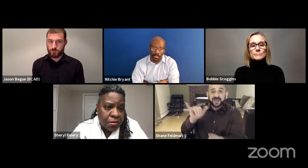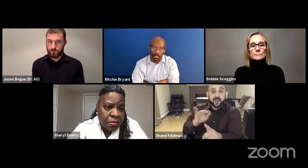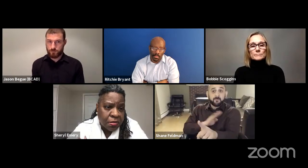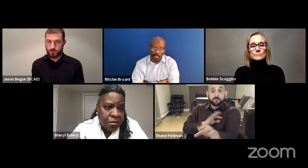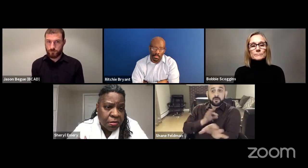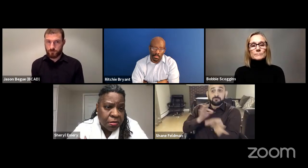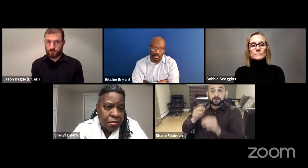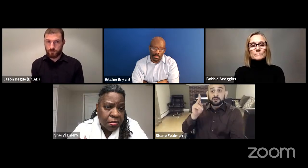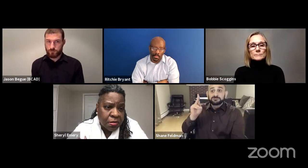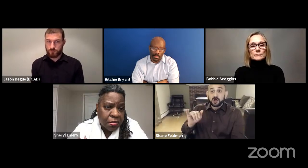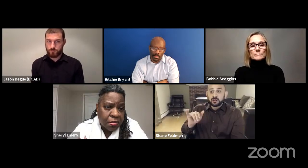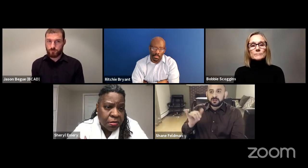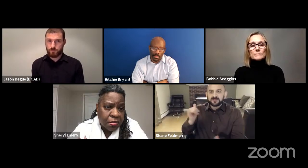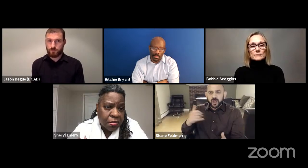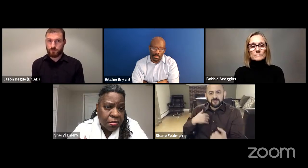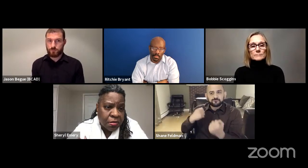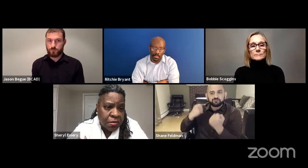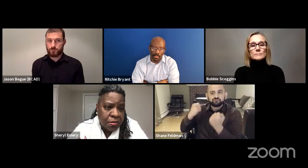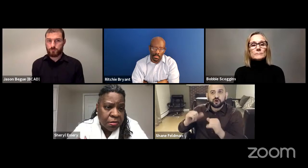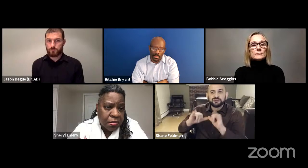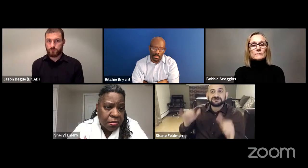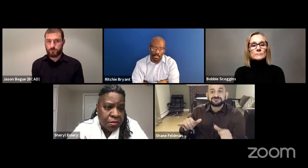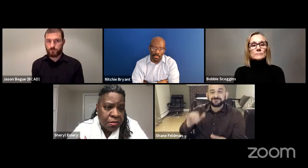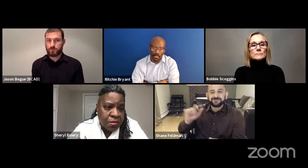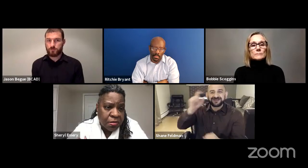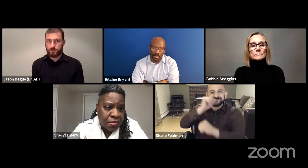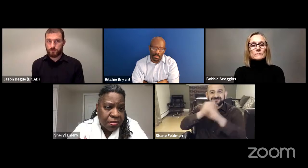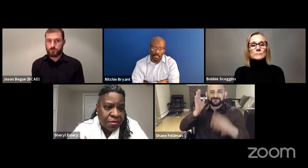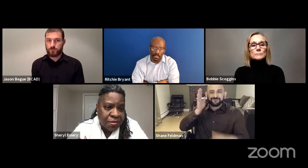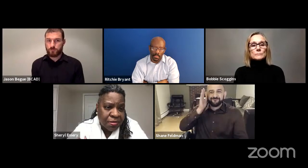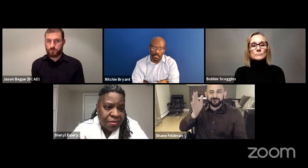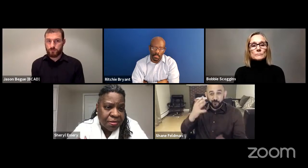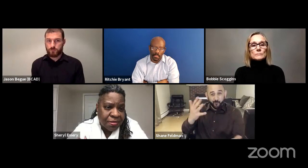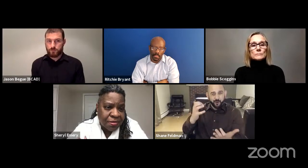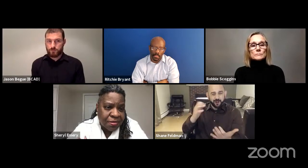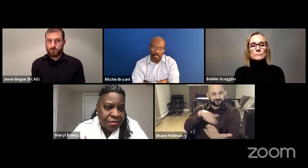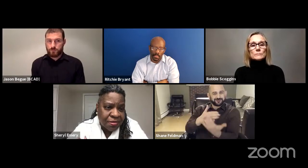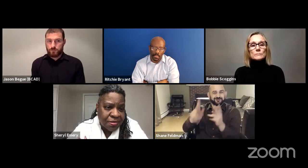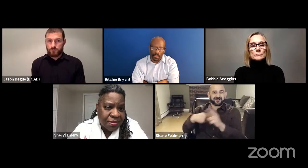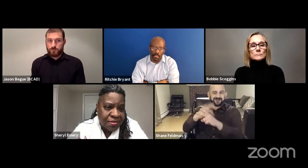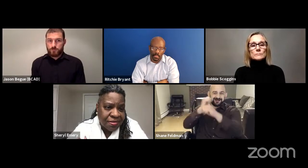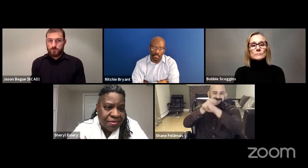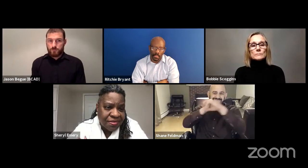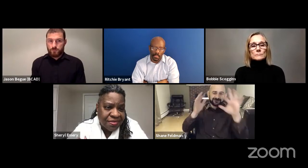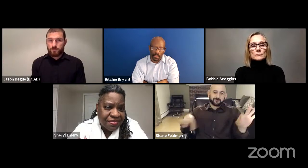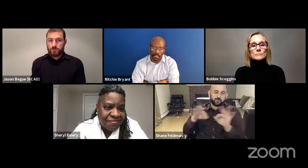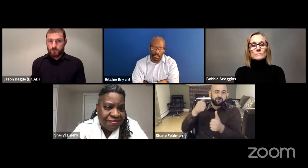of developing any type of certification standards. Now you see years later, Kentucky has a strong,